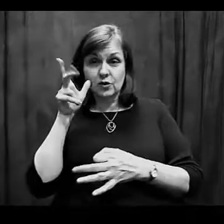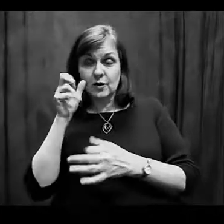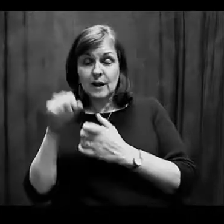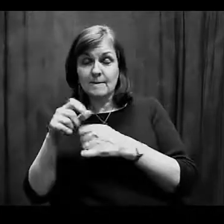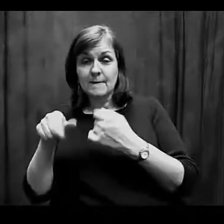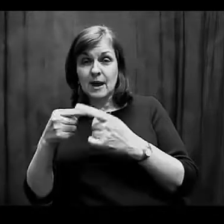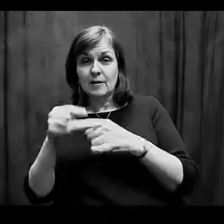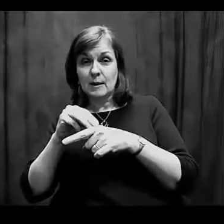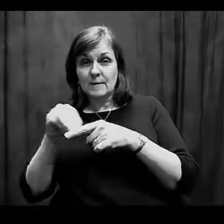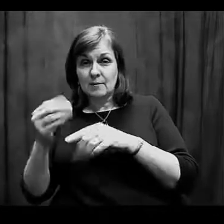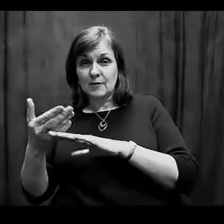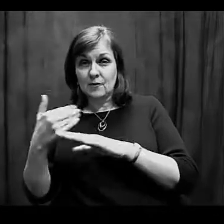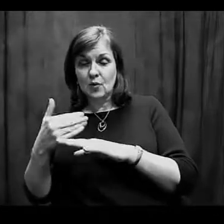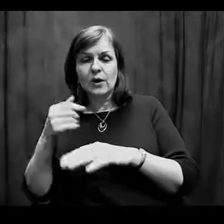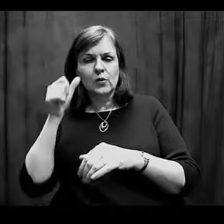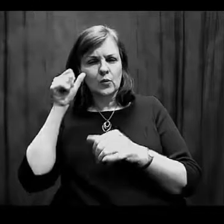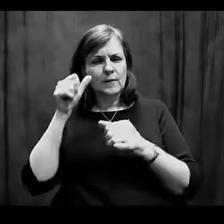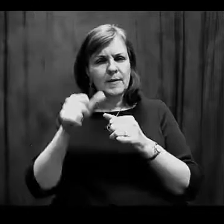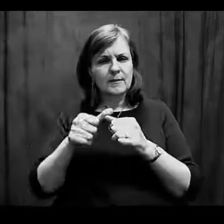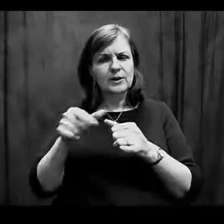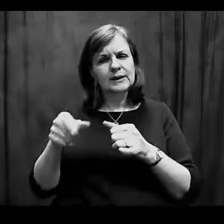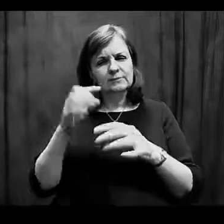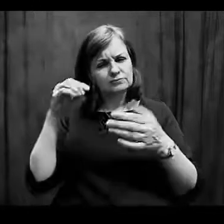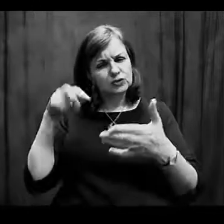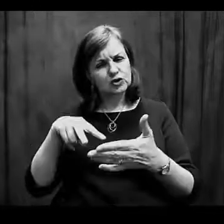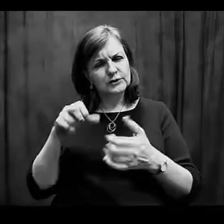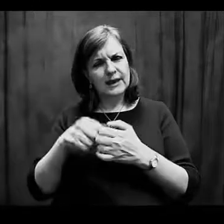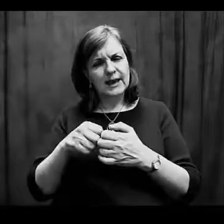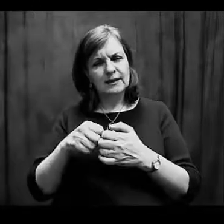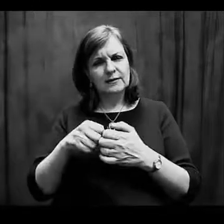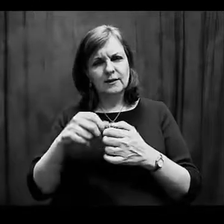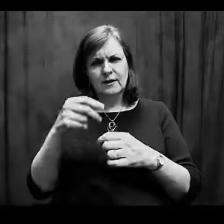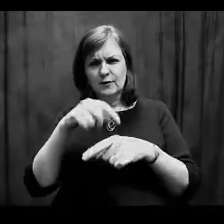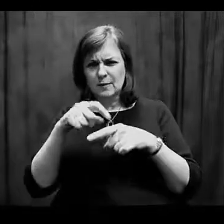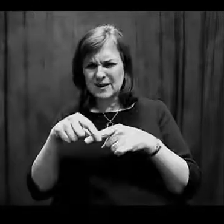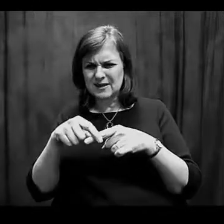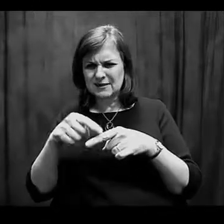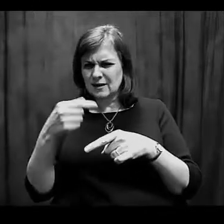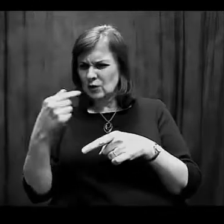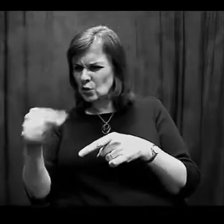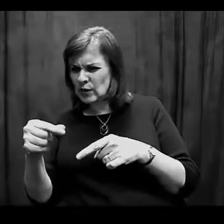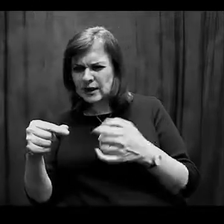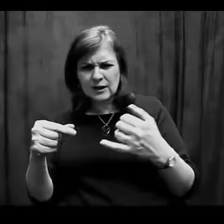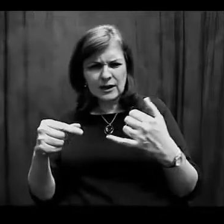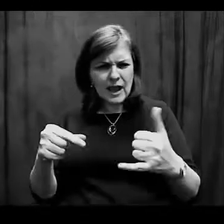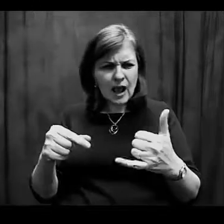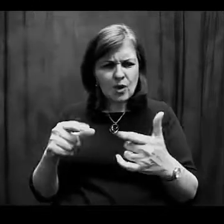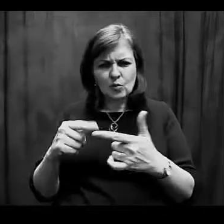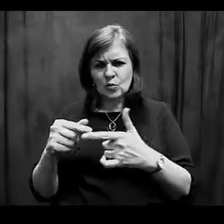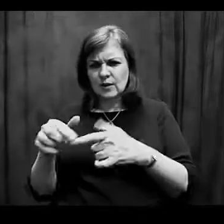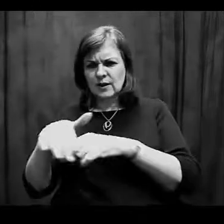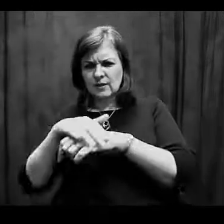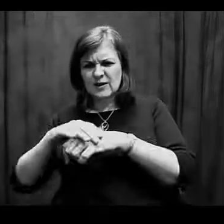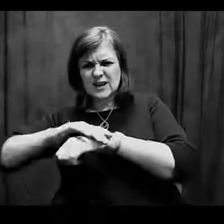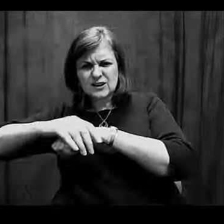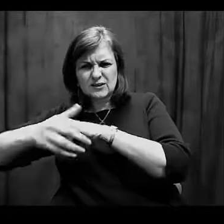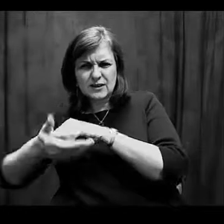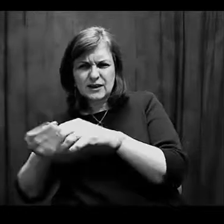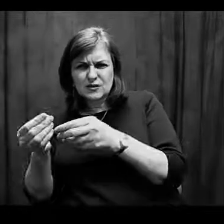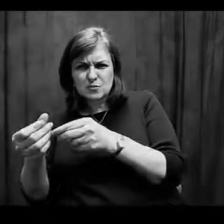most of you have heard of Mendel before have probably focused on the green and yellow peas and whether or not they were smooth